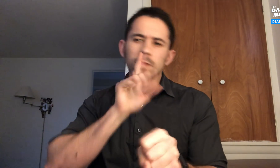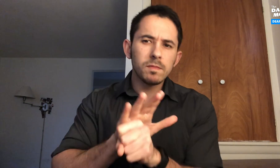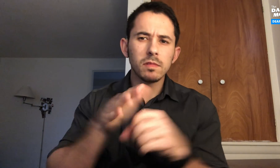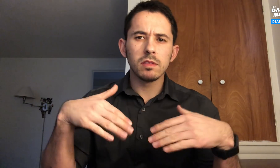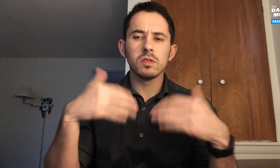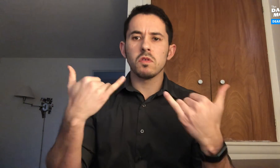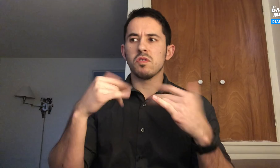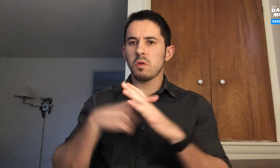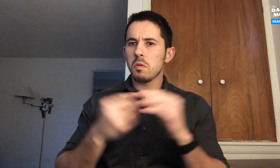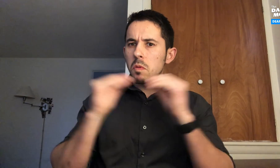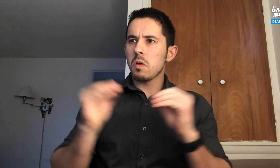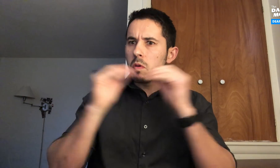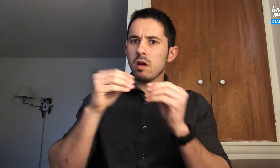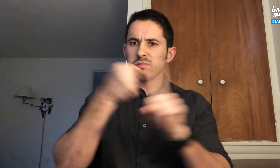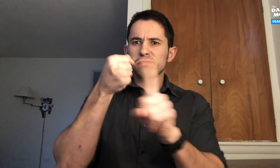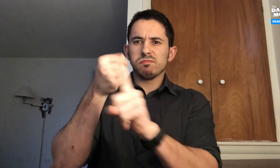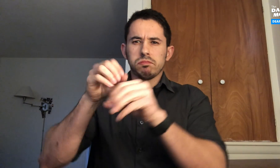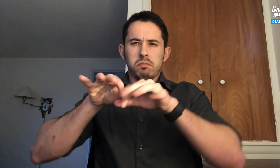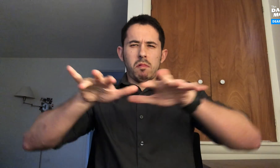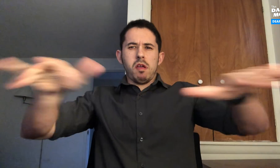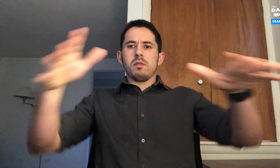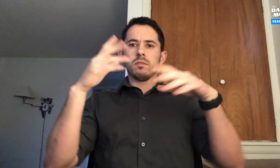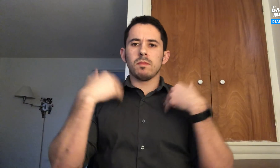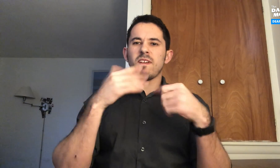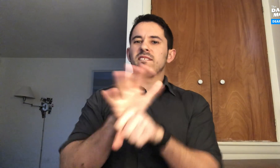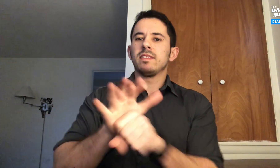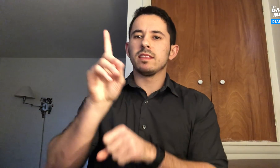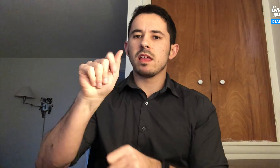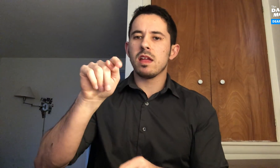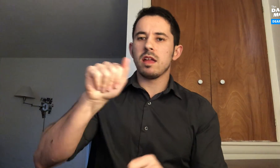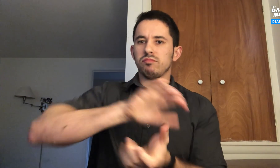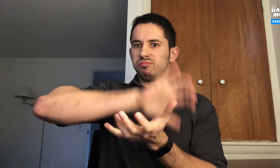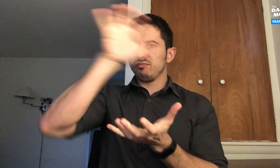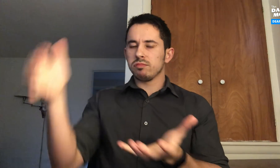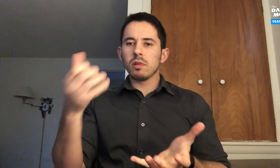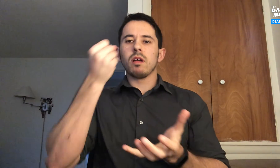Nothing was confirmed yet. Now there are many more cases and we have enough data to